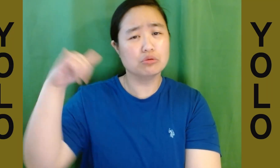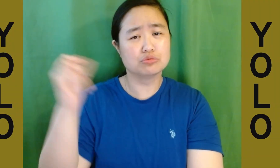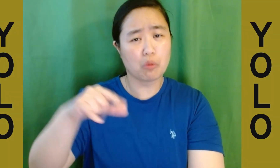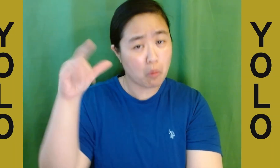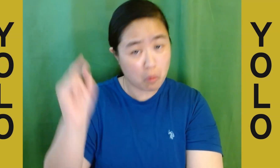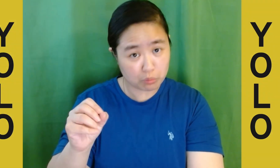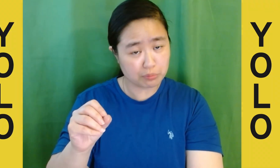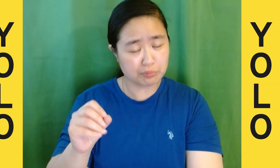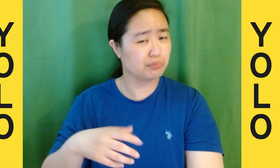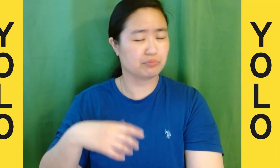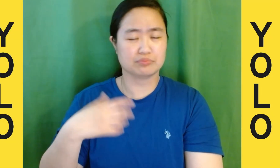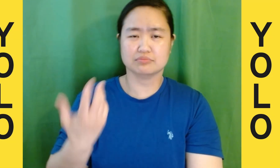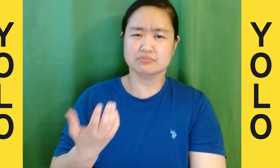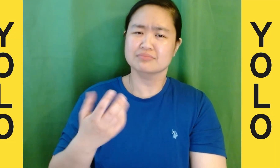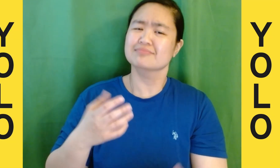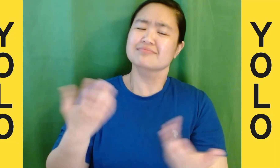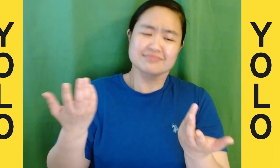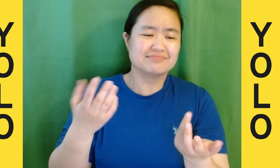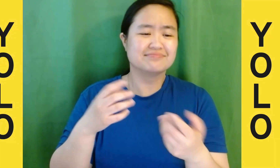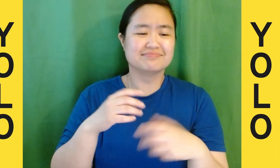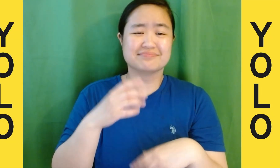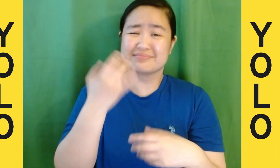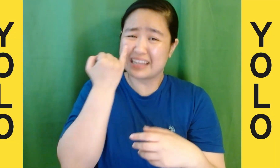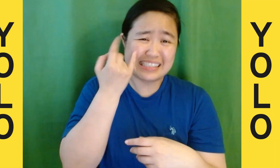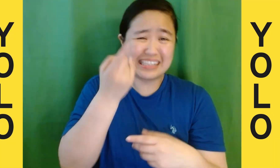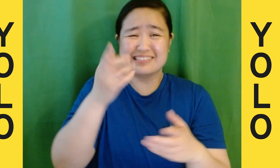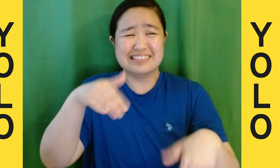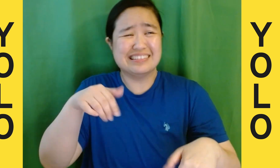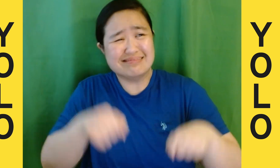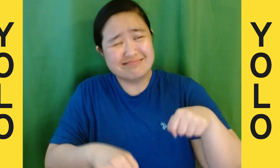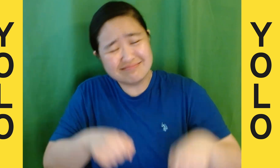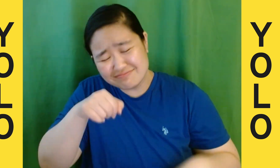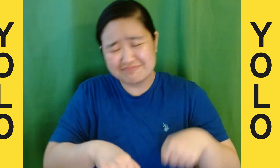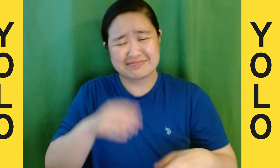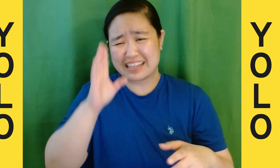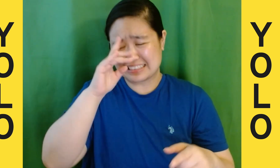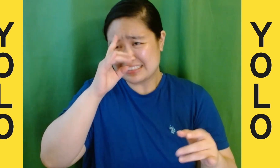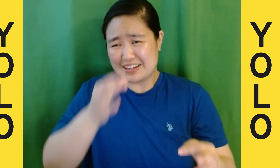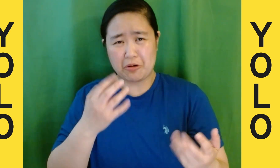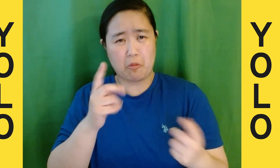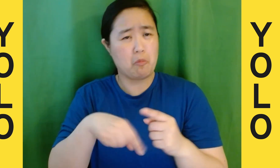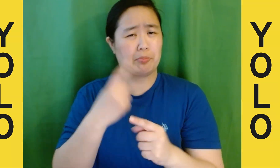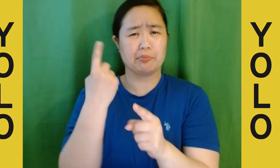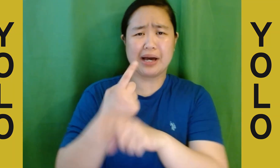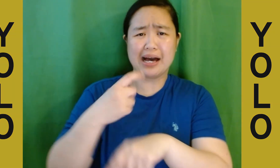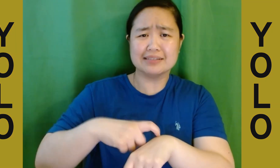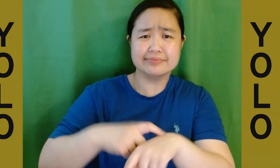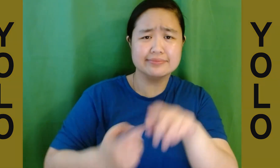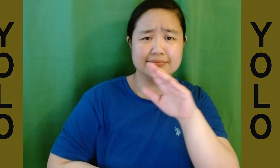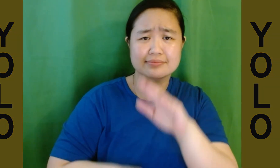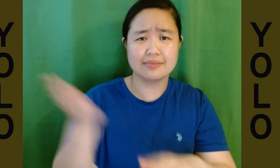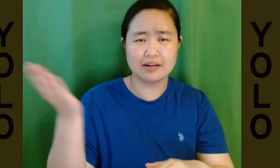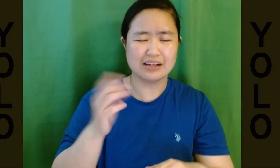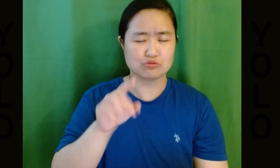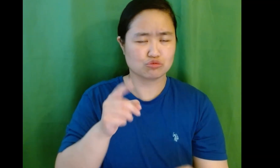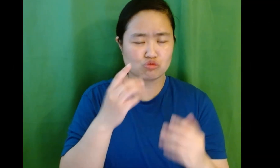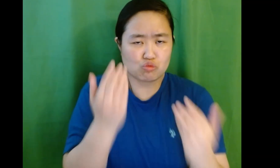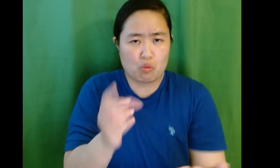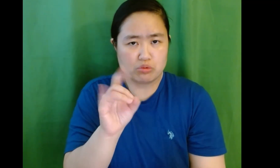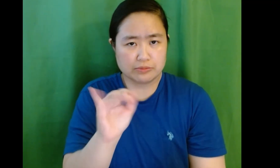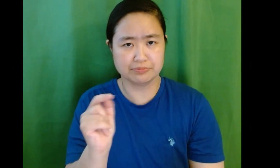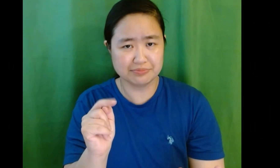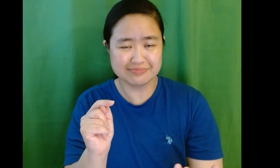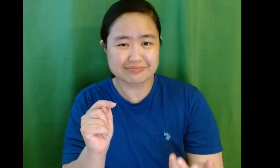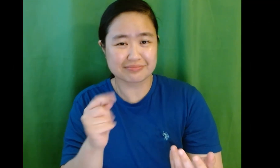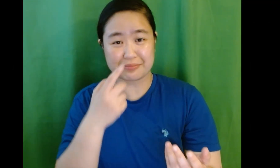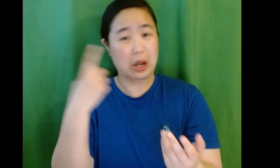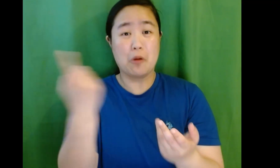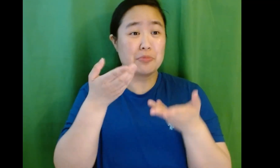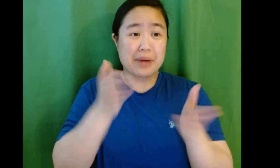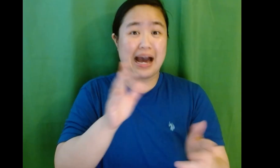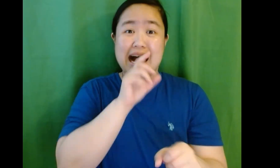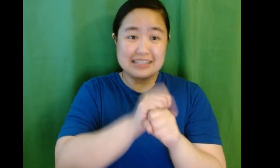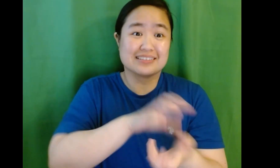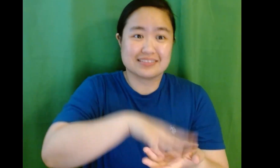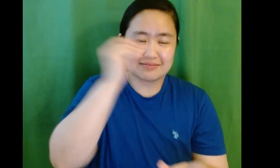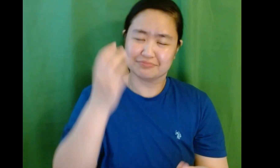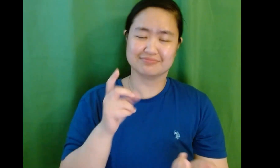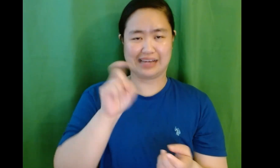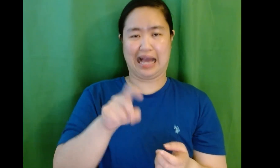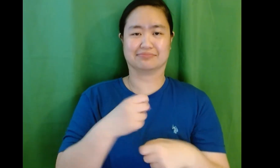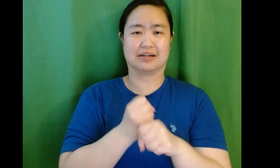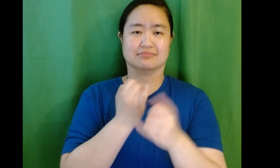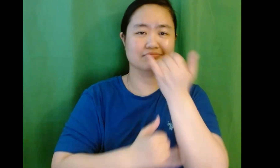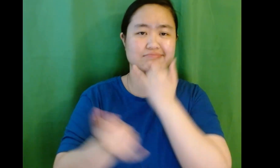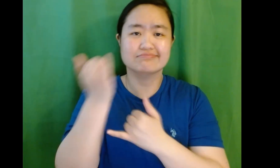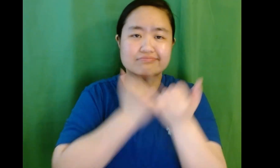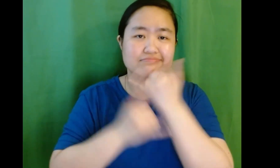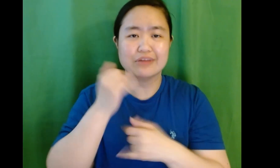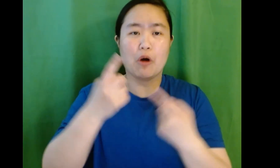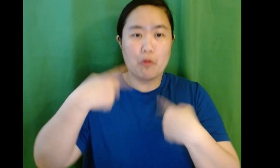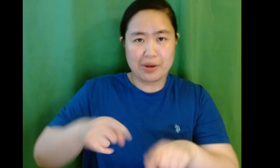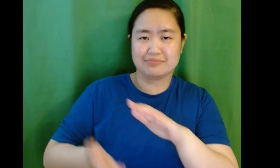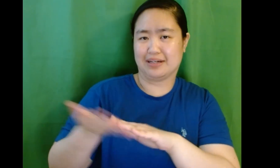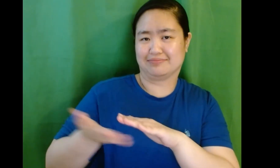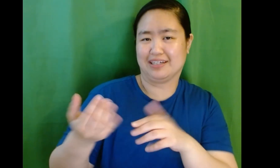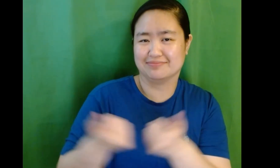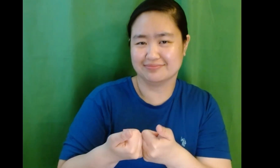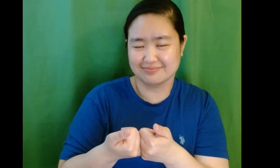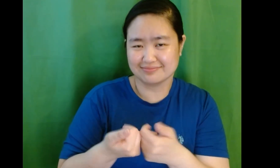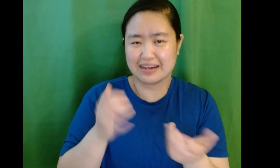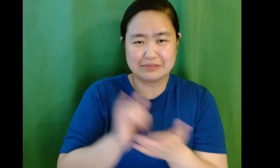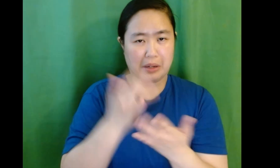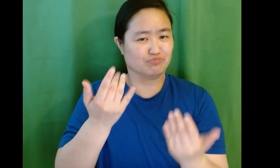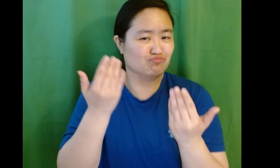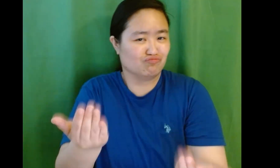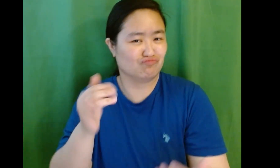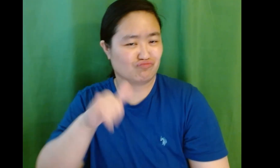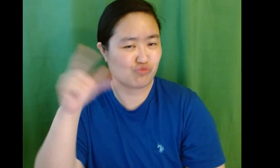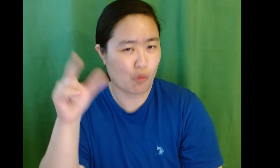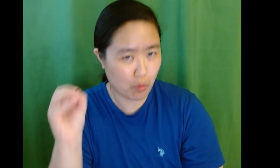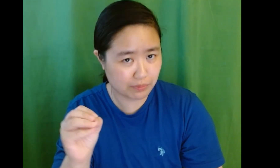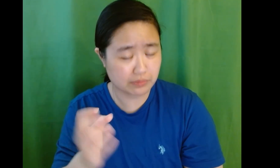Yolo! If you haven’t decided when is the “right time” to run the game, just do it and learn by making more mistakes with your players.